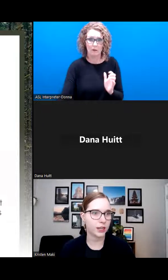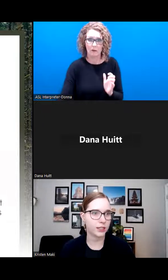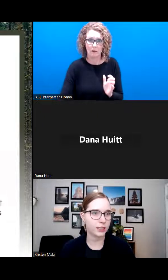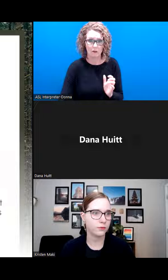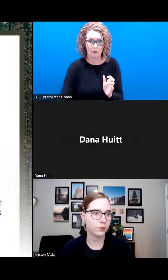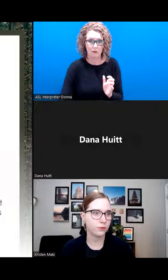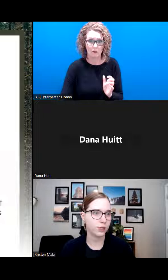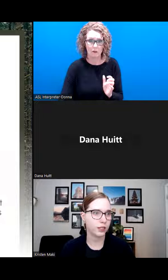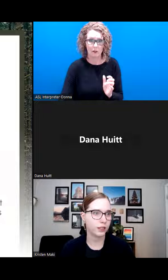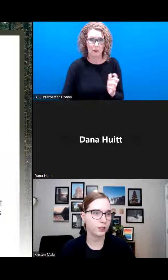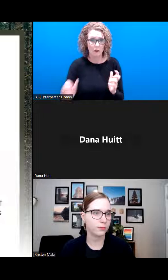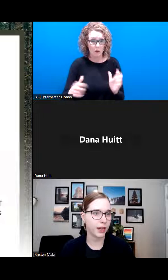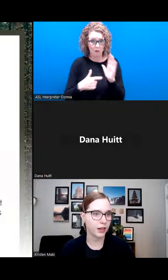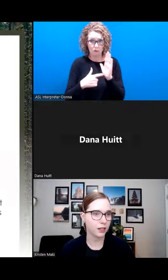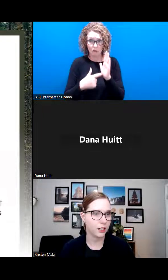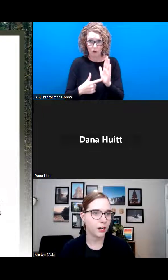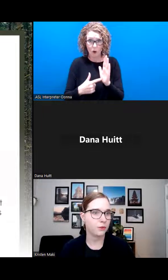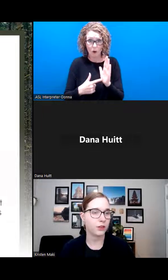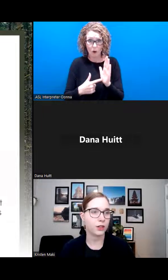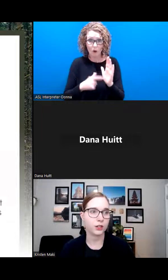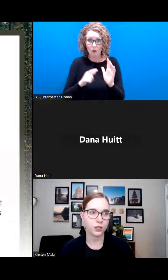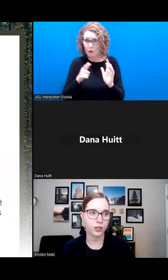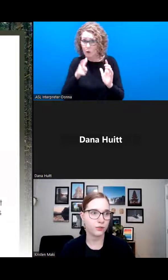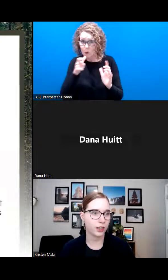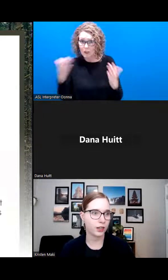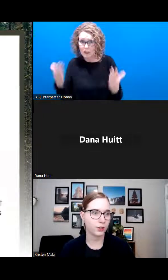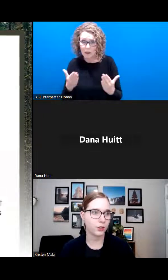, seven people who could be a family caregiver for every person who needs care